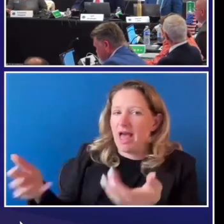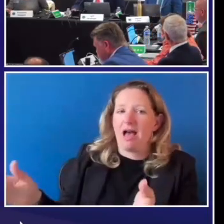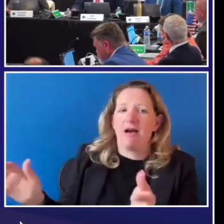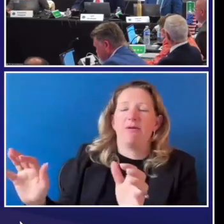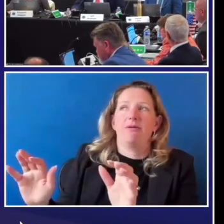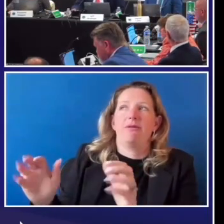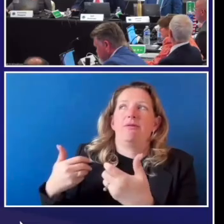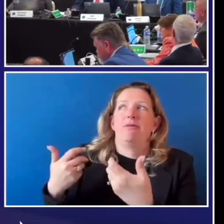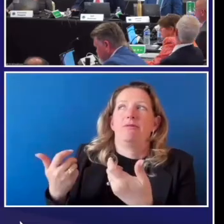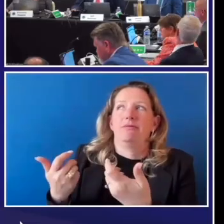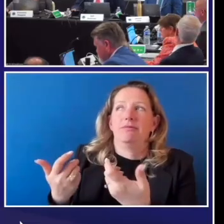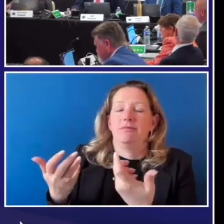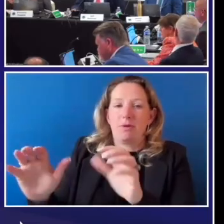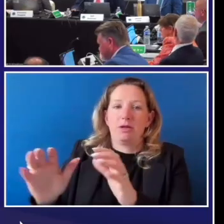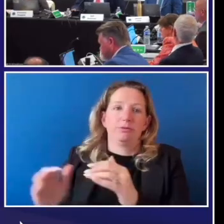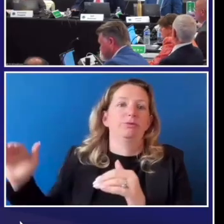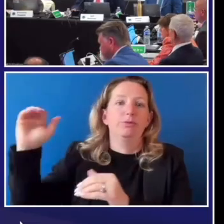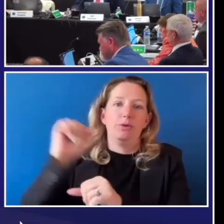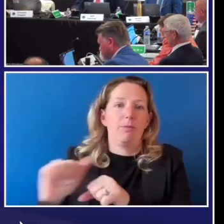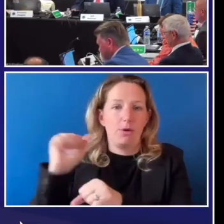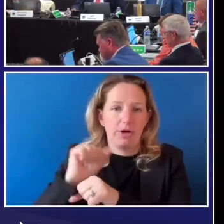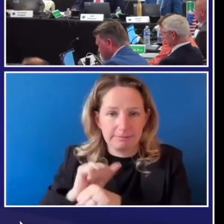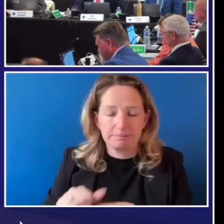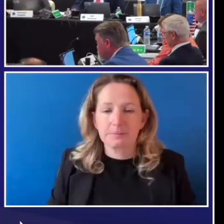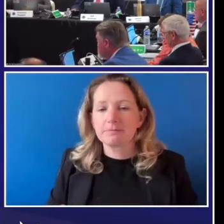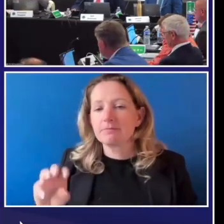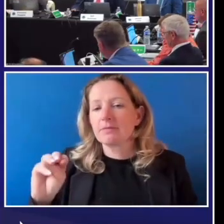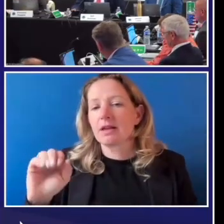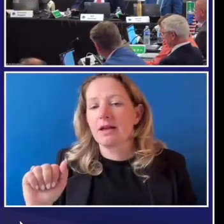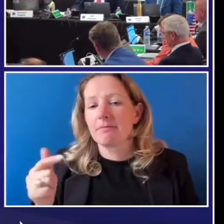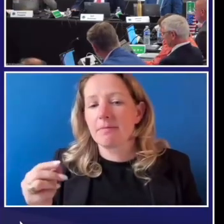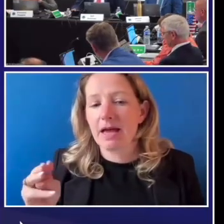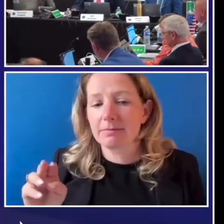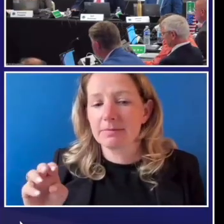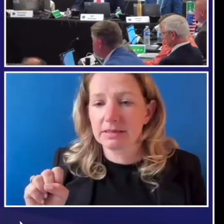Thank you, Beth. going to move on in cards. Magus, you have the floor. Yeah, thanks, thanks, Kayla.